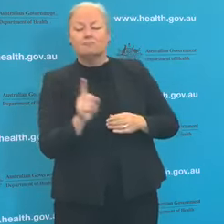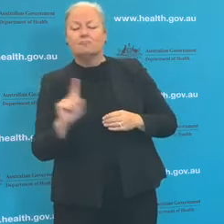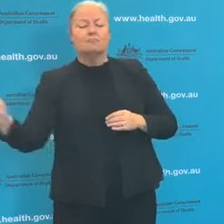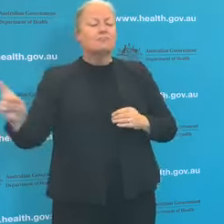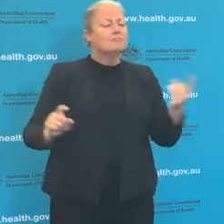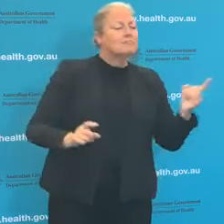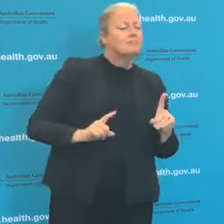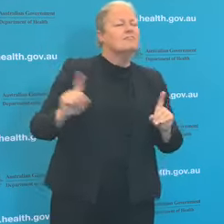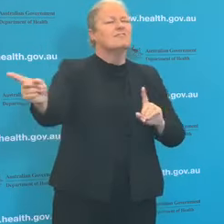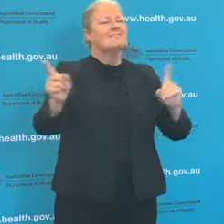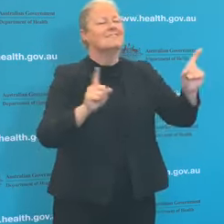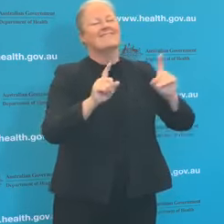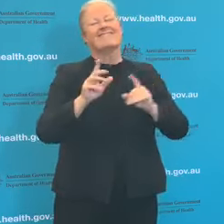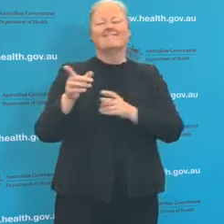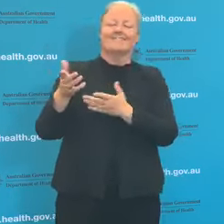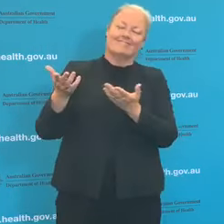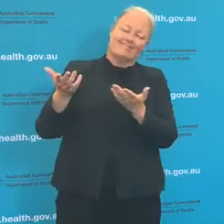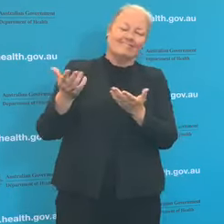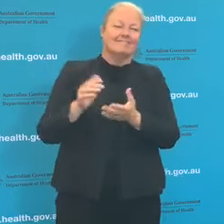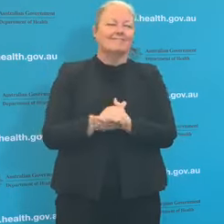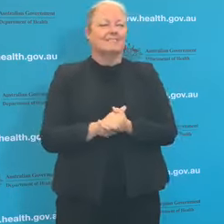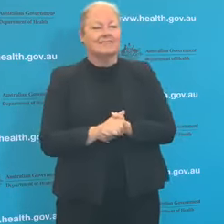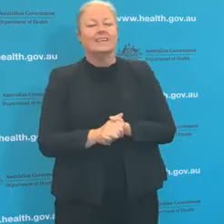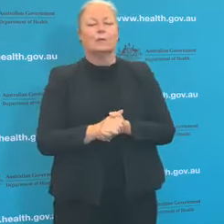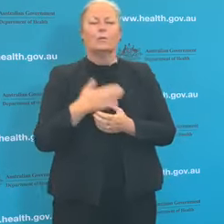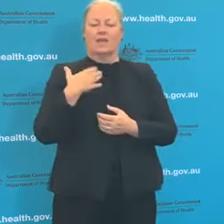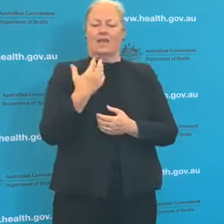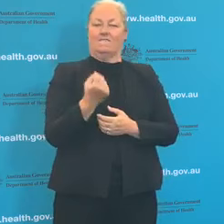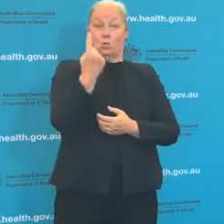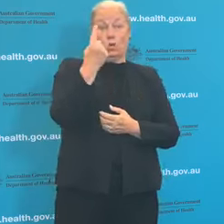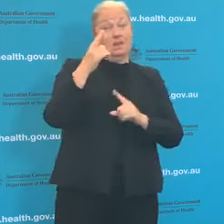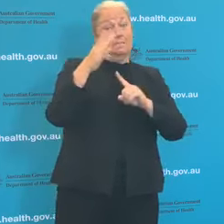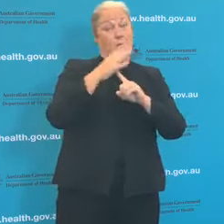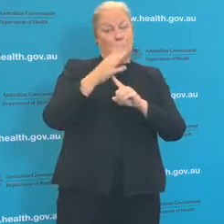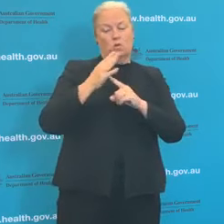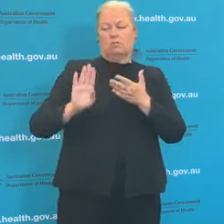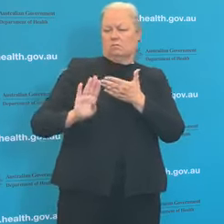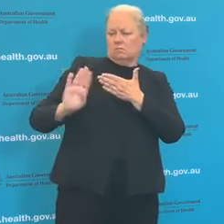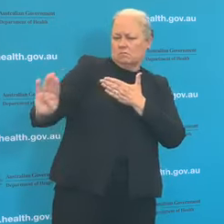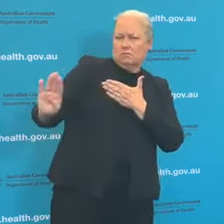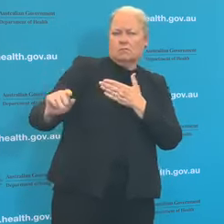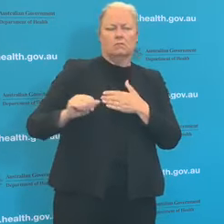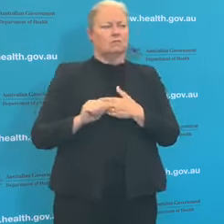you've got the major features. So, distancing. So, staggered start times